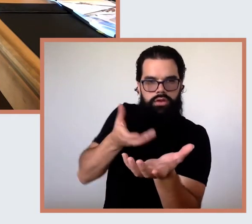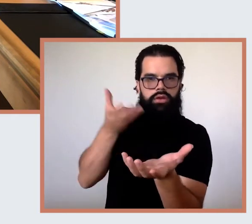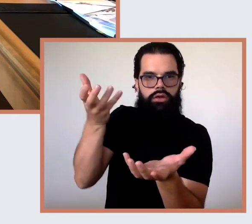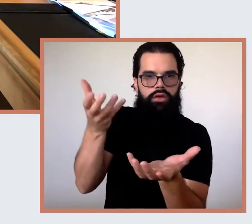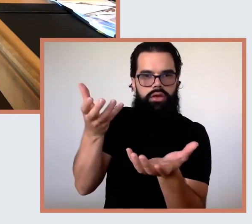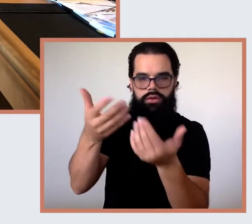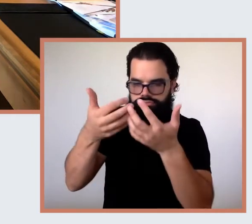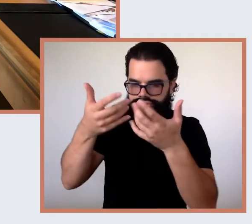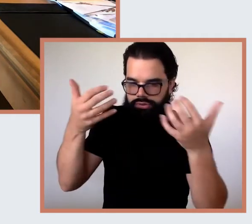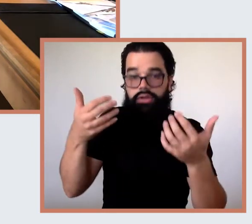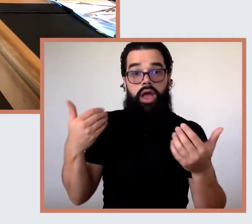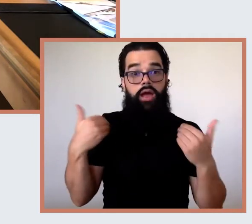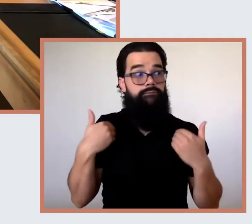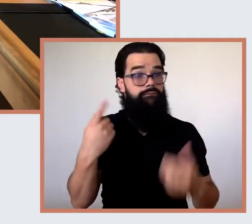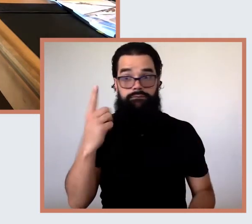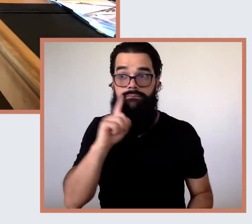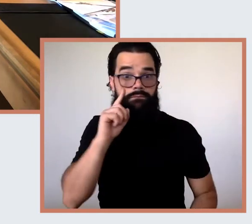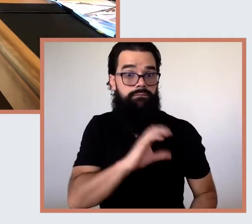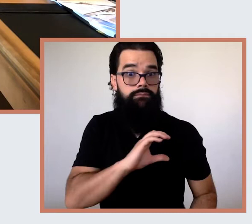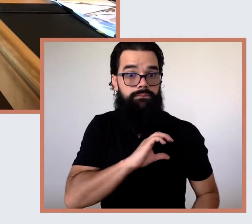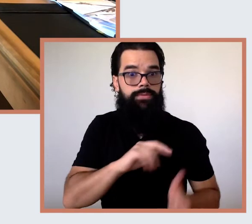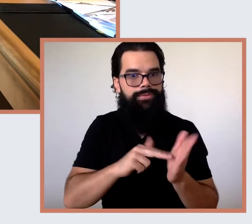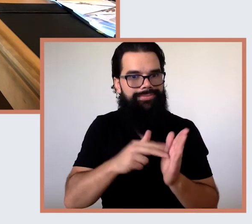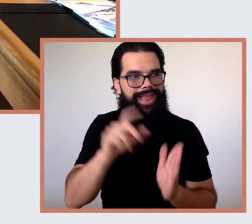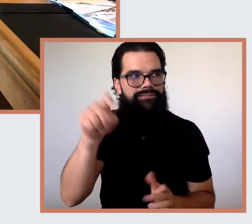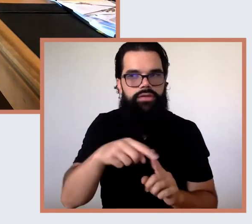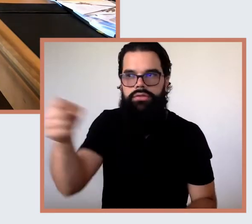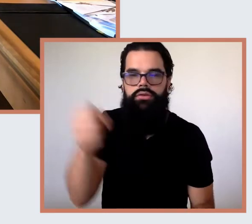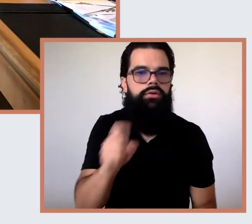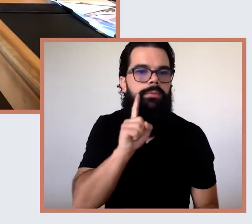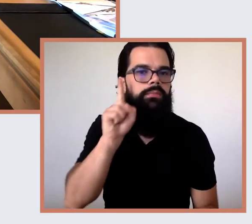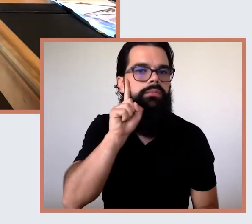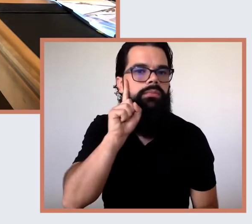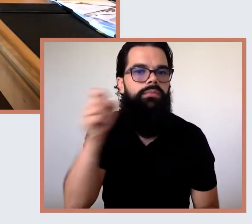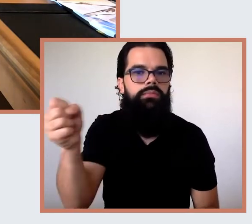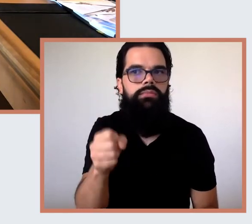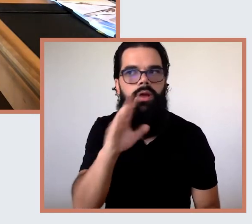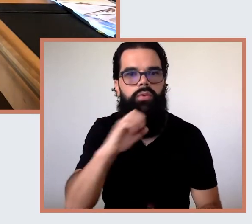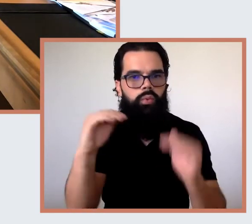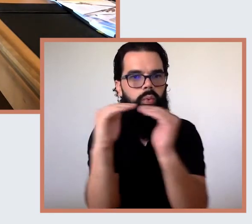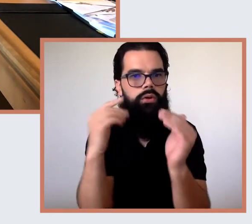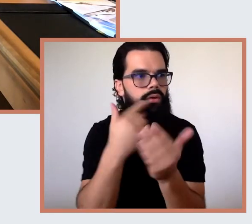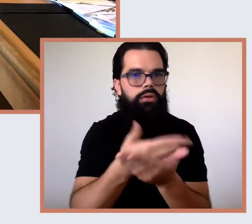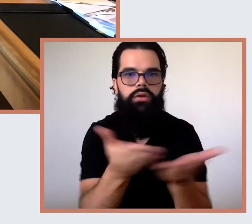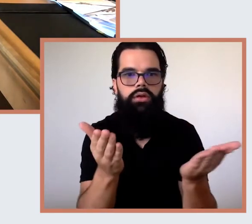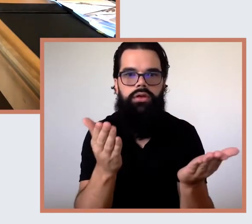even if it's one deaf character, you still need to have, that person needs to be on equal